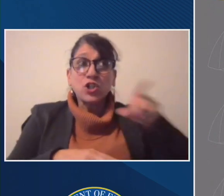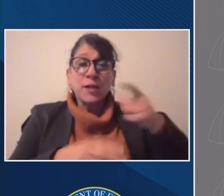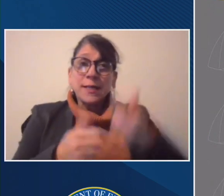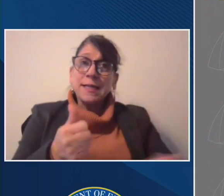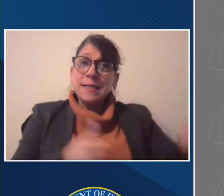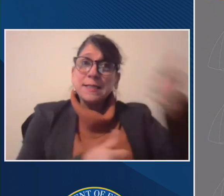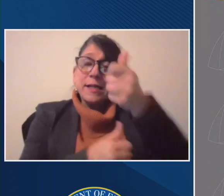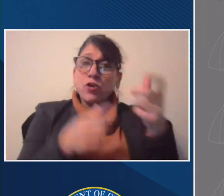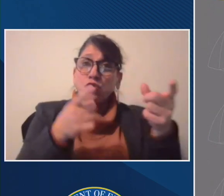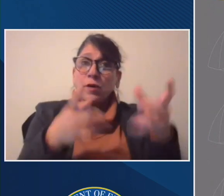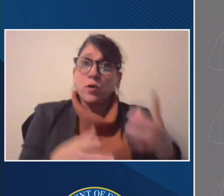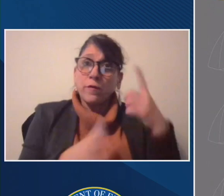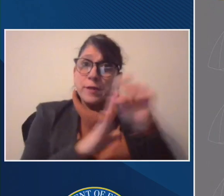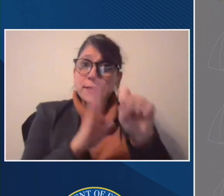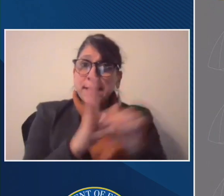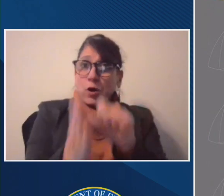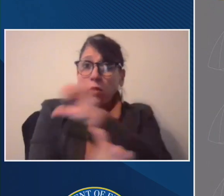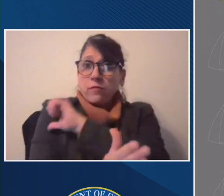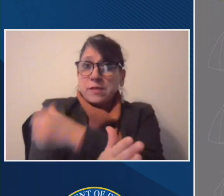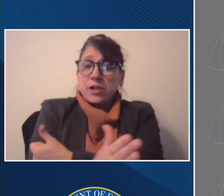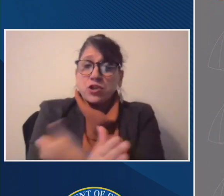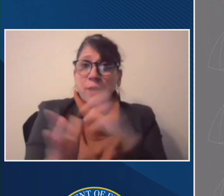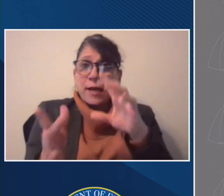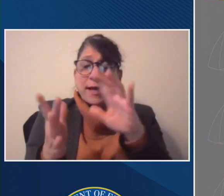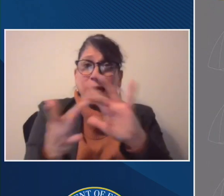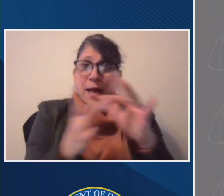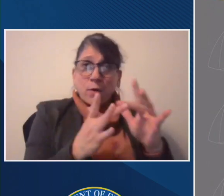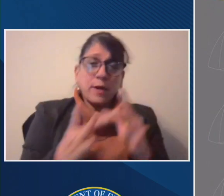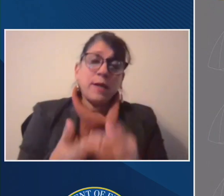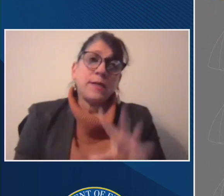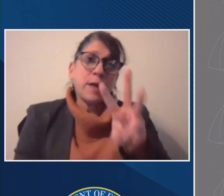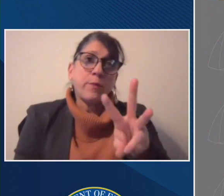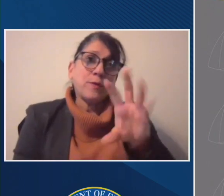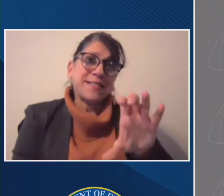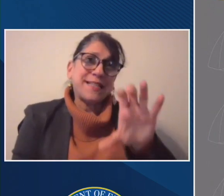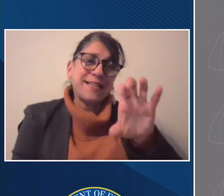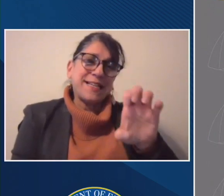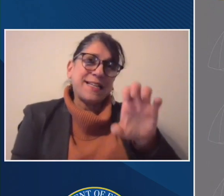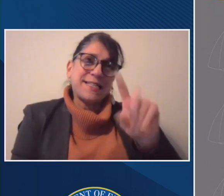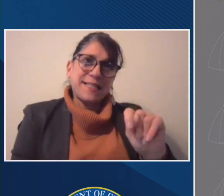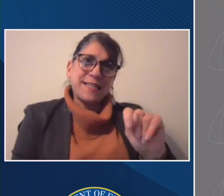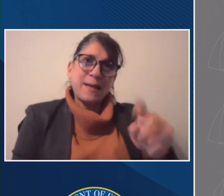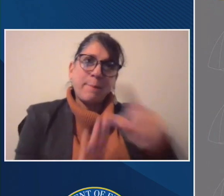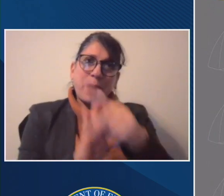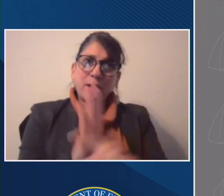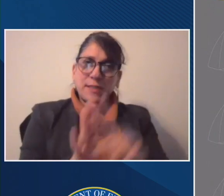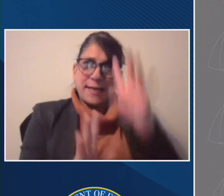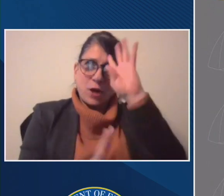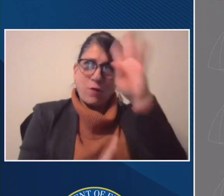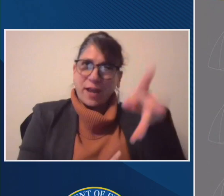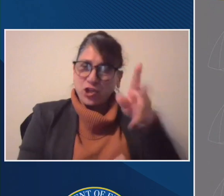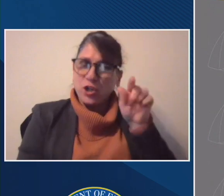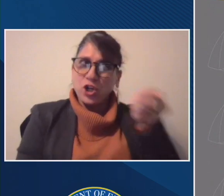state authorization network and WCET policy innovations. She would fill this nicely.